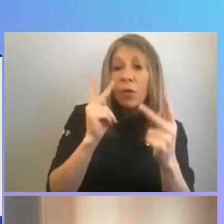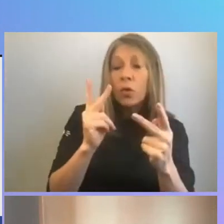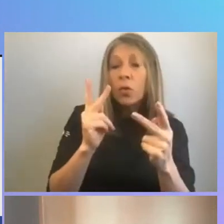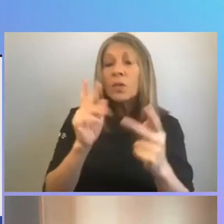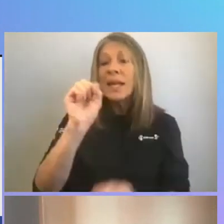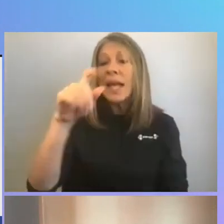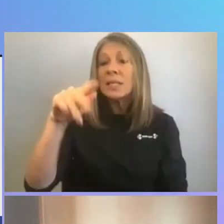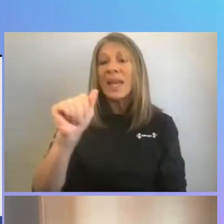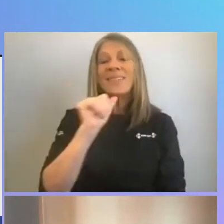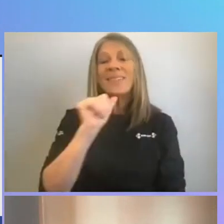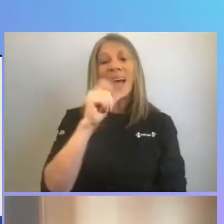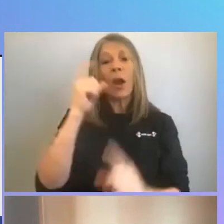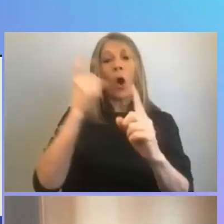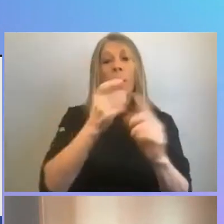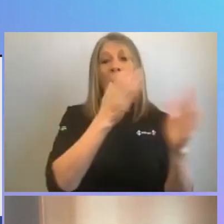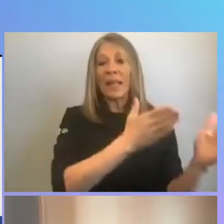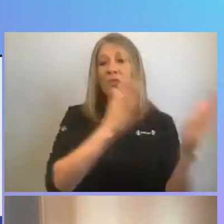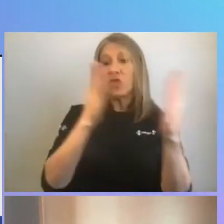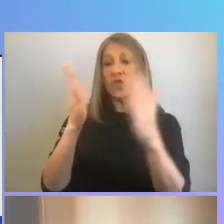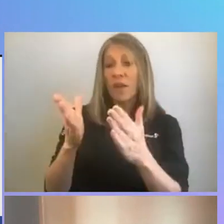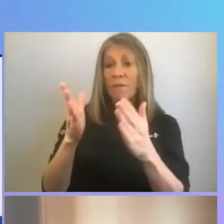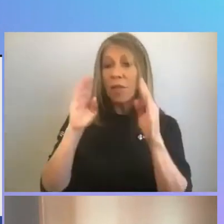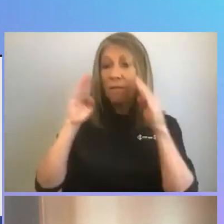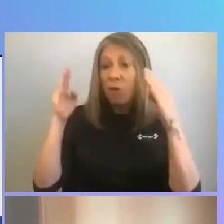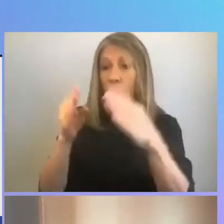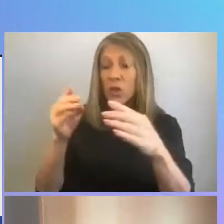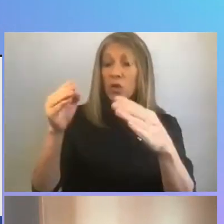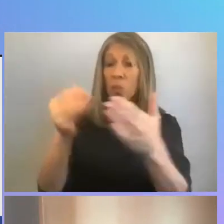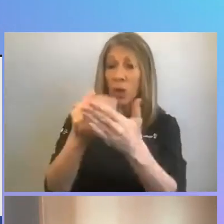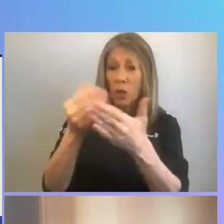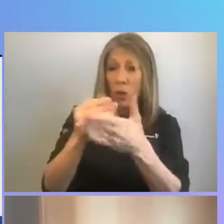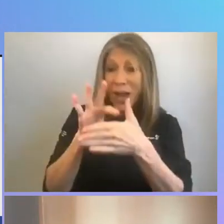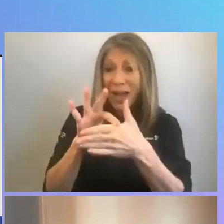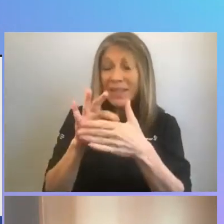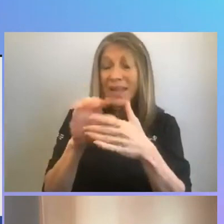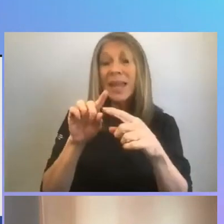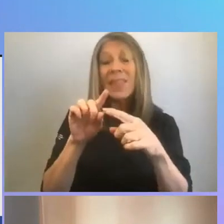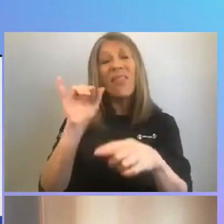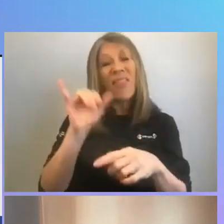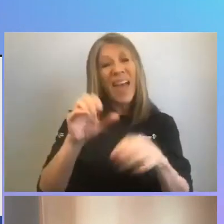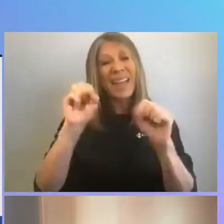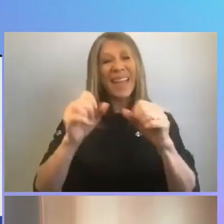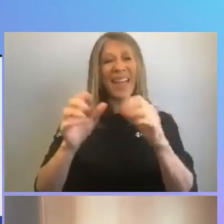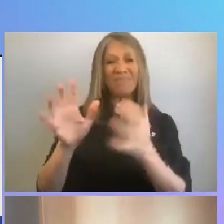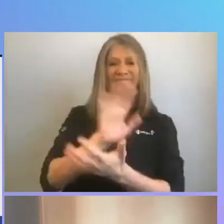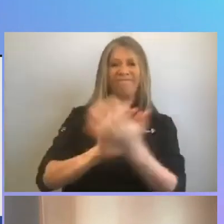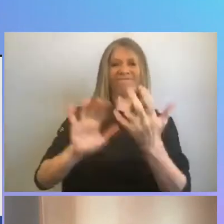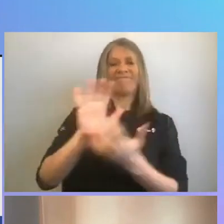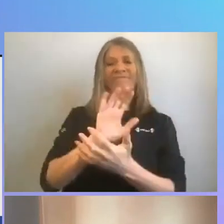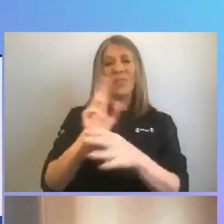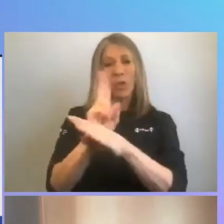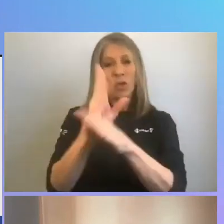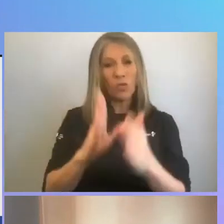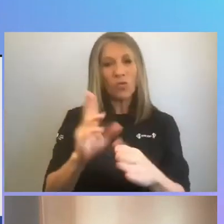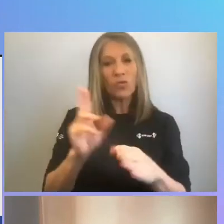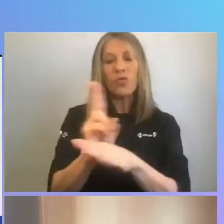user's focus to the new content. Um, and that could disorient users relying on keyboard navigation and screen readers.